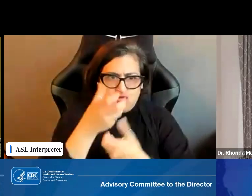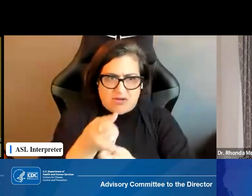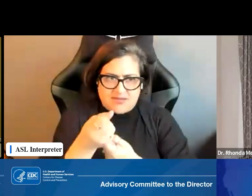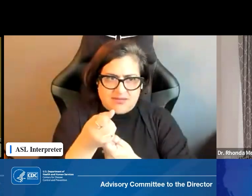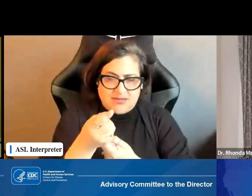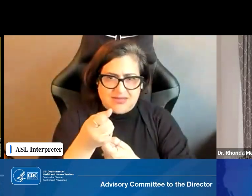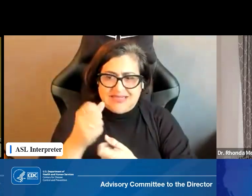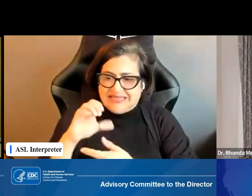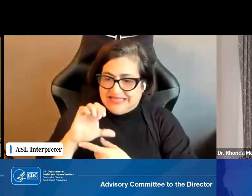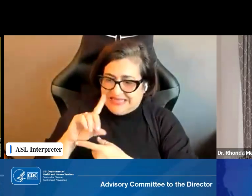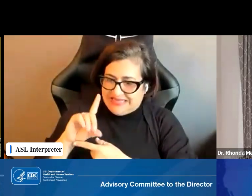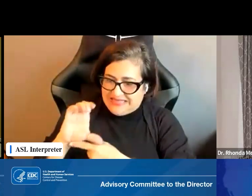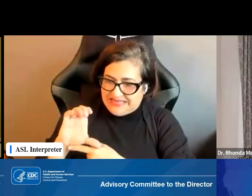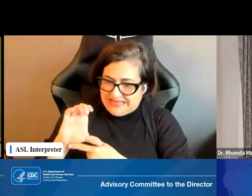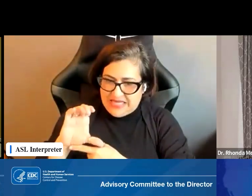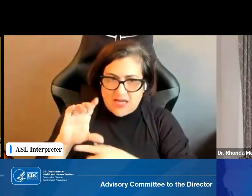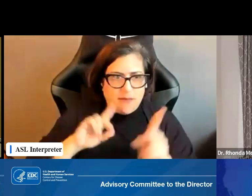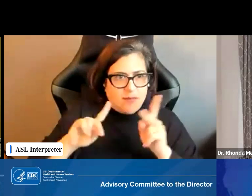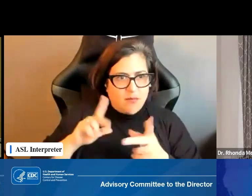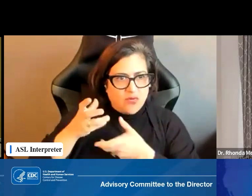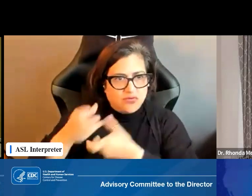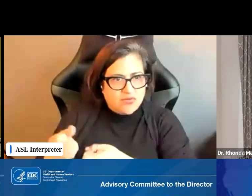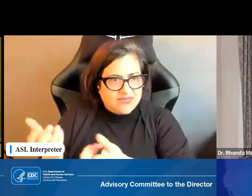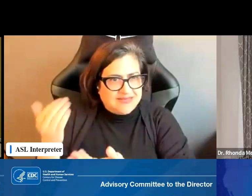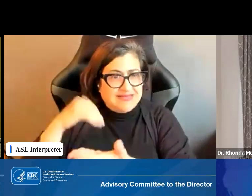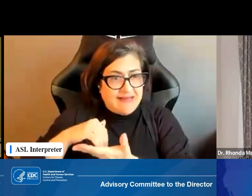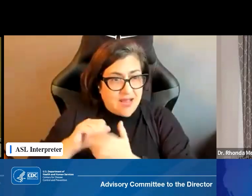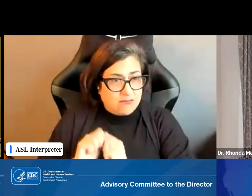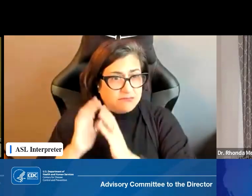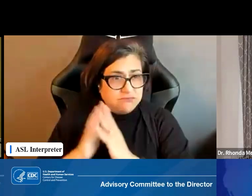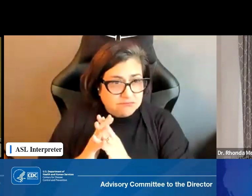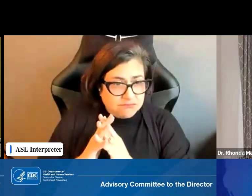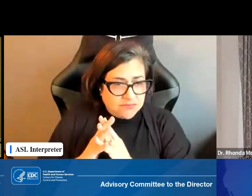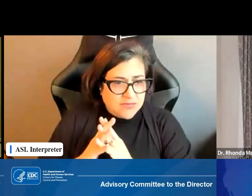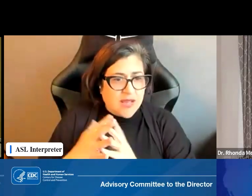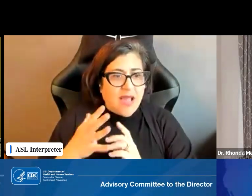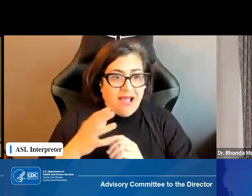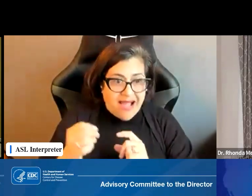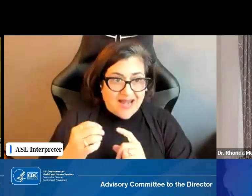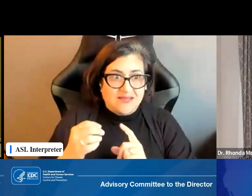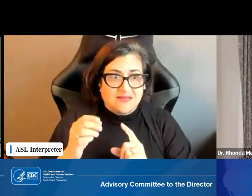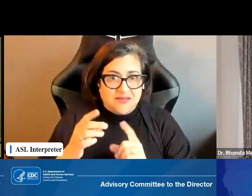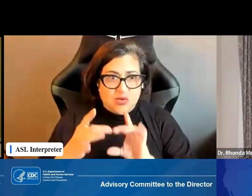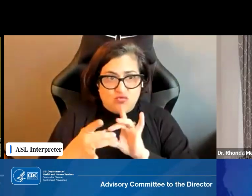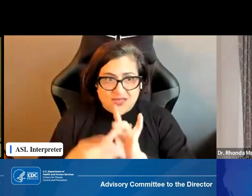but also rebuilding the trust that inherently exists in relationships